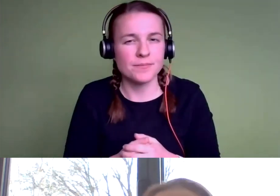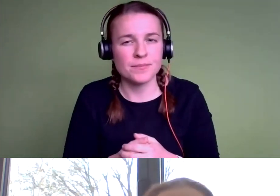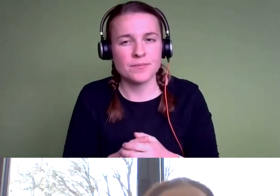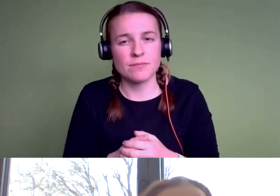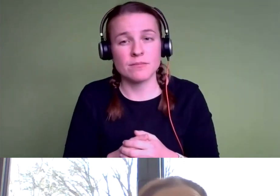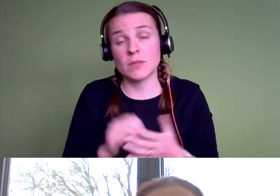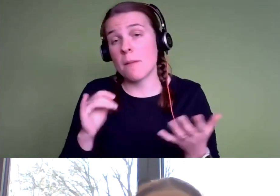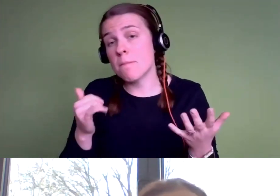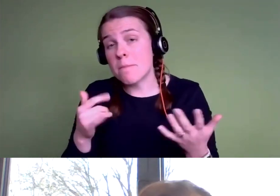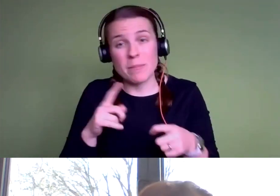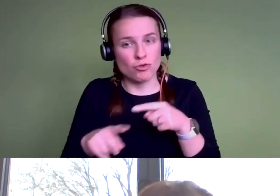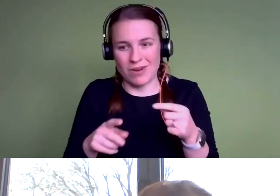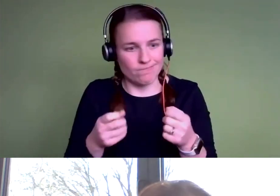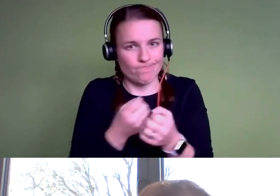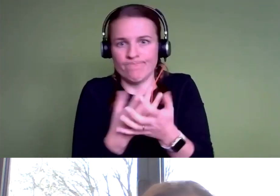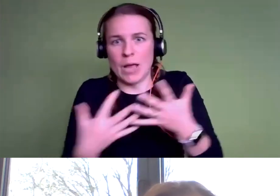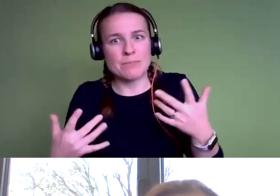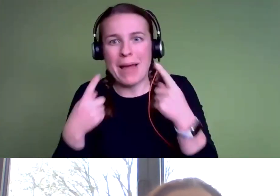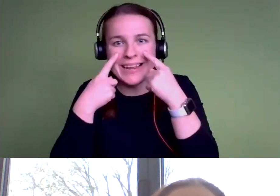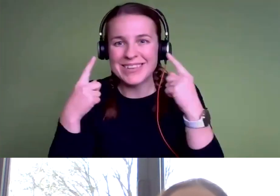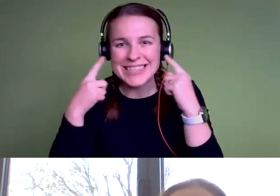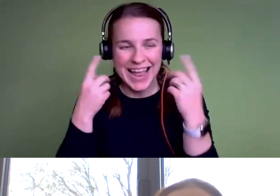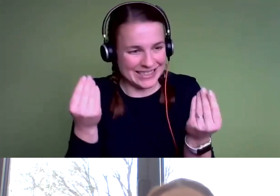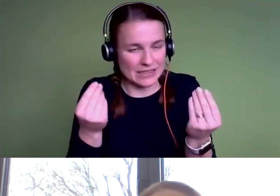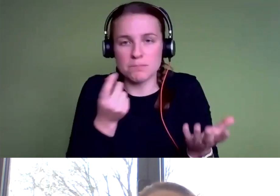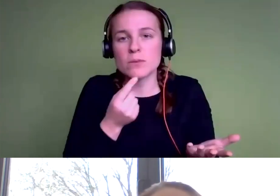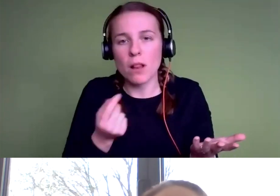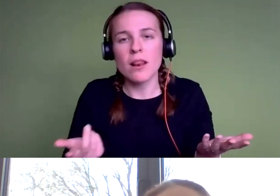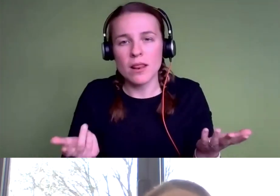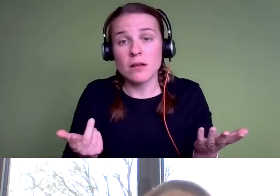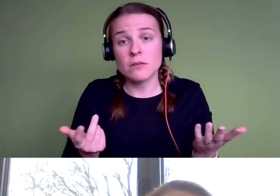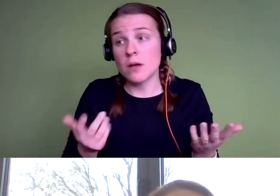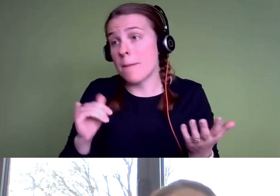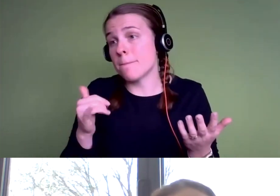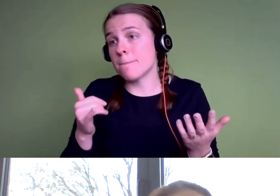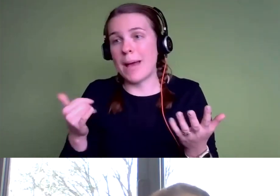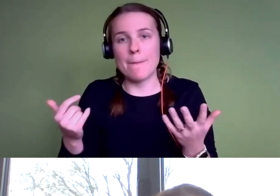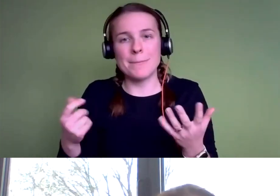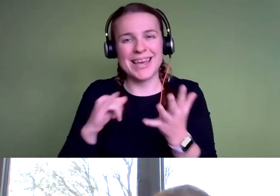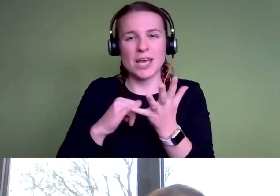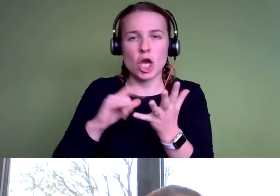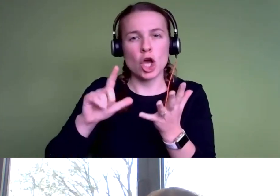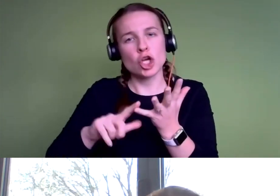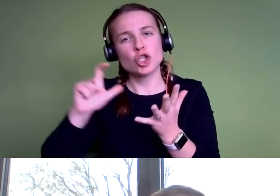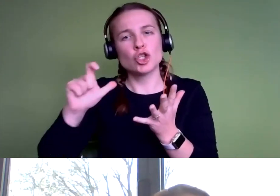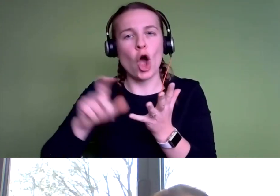the frame. We do a lot of sensory work , obviously whether that is trying to use as many